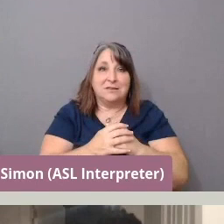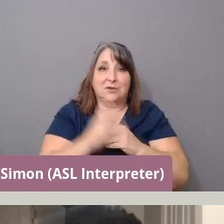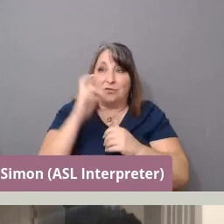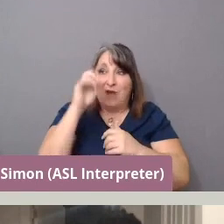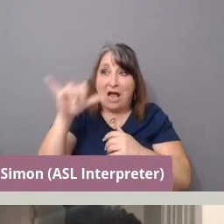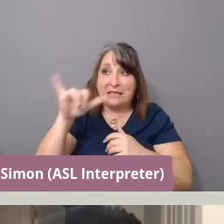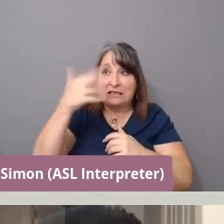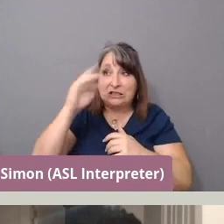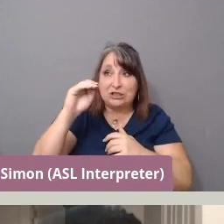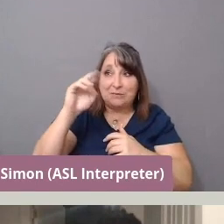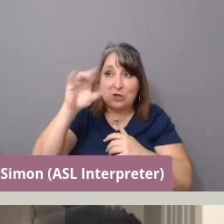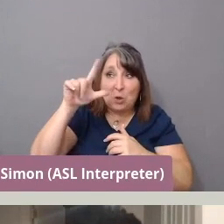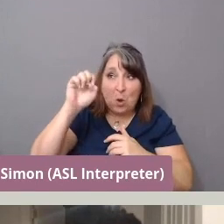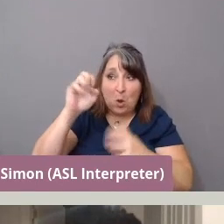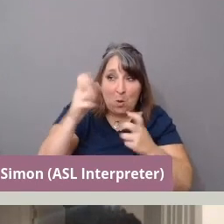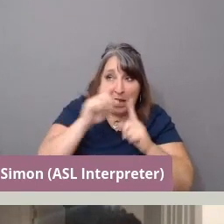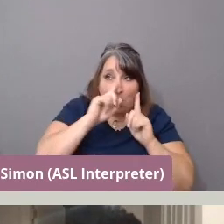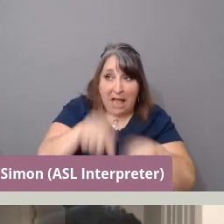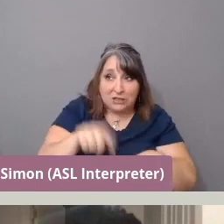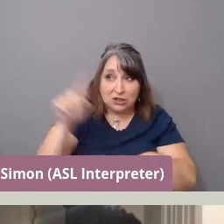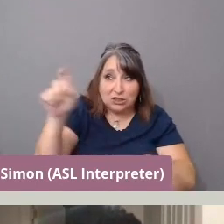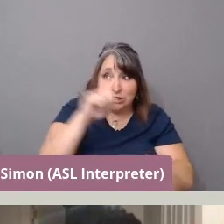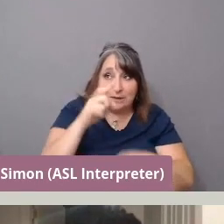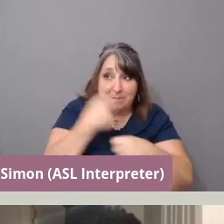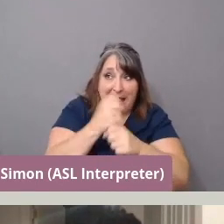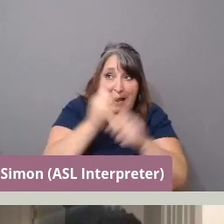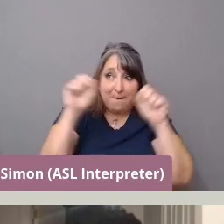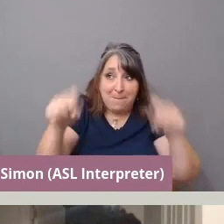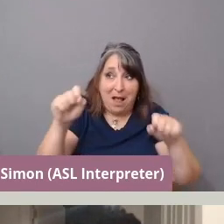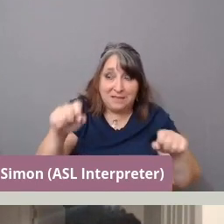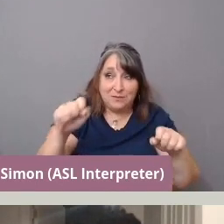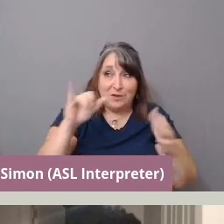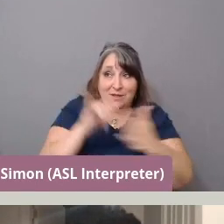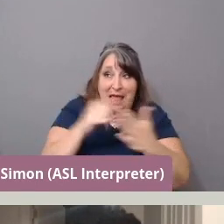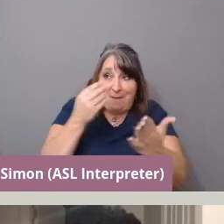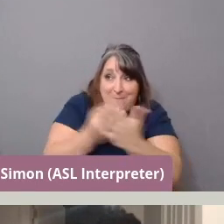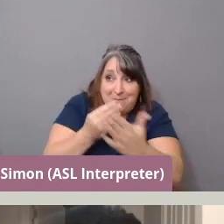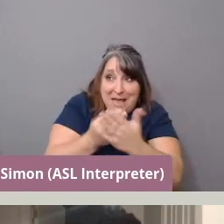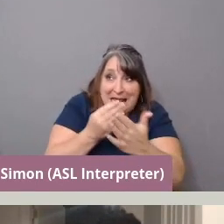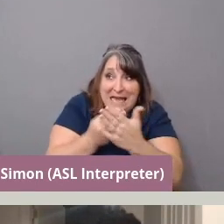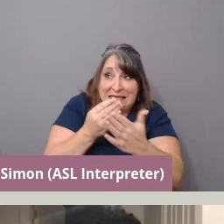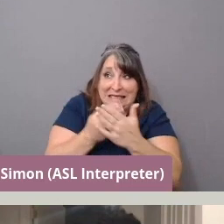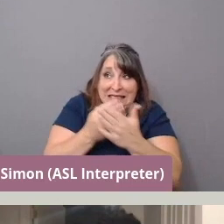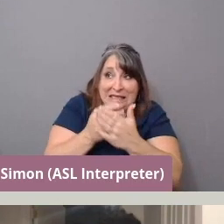on that making it possible, that money, sort of, resources and money question?